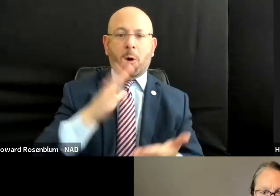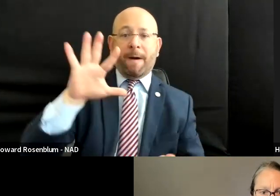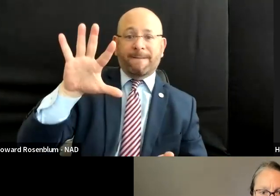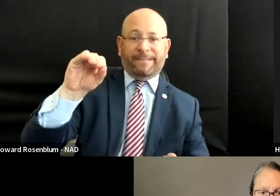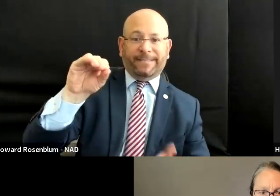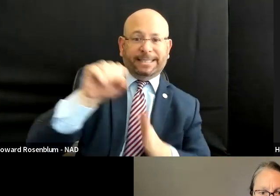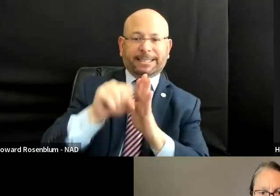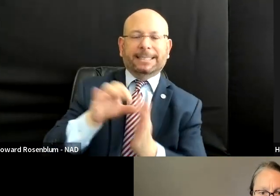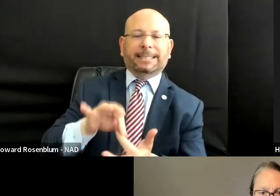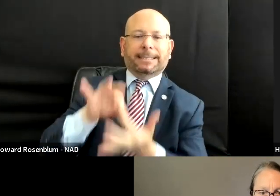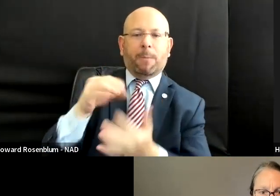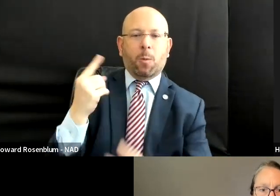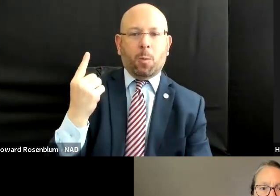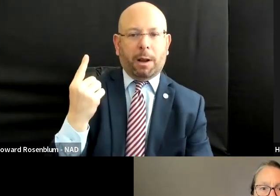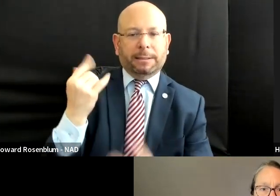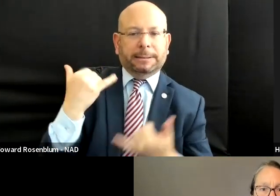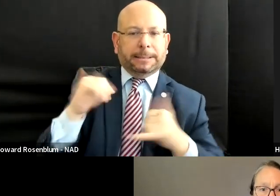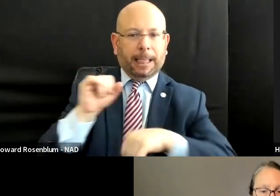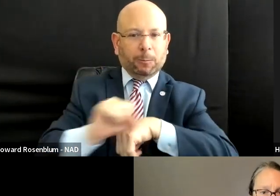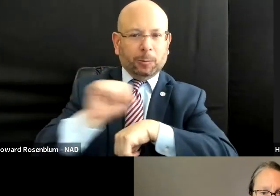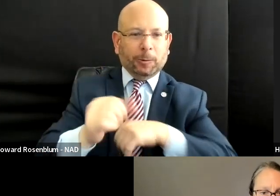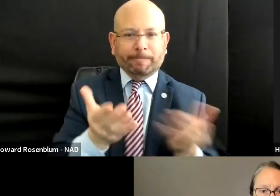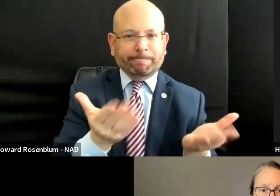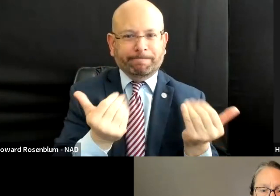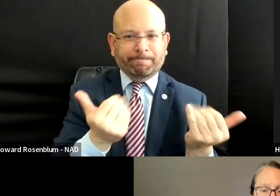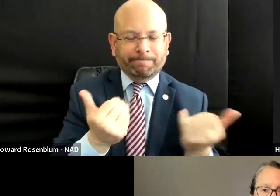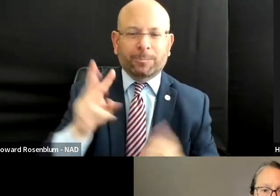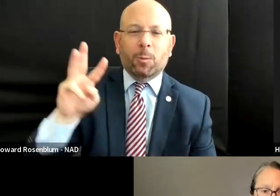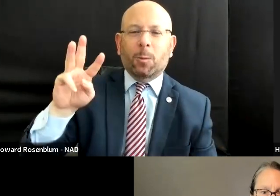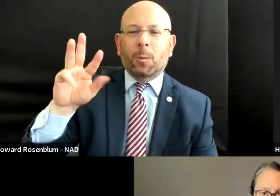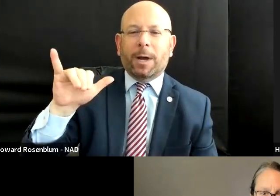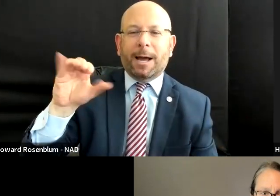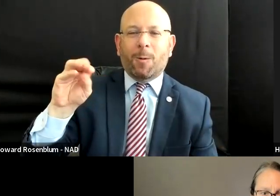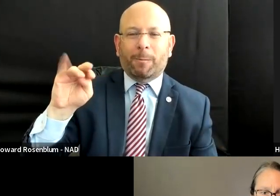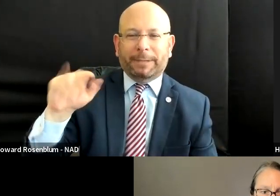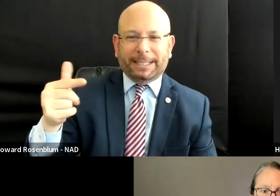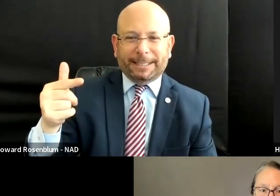America, Deaf Women's Advocacy Group and there are a number of other affiliate s that